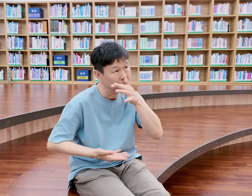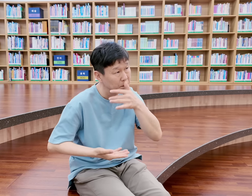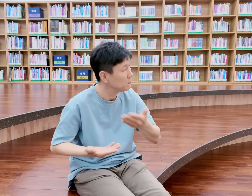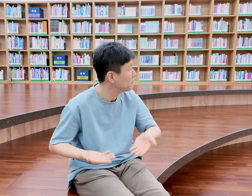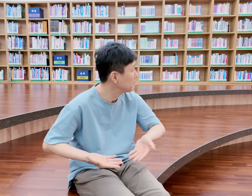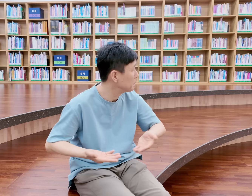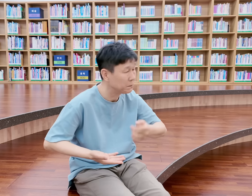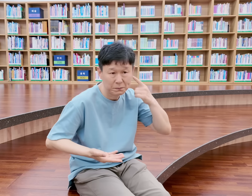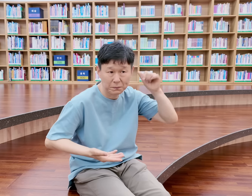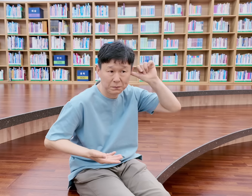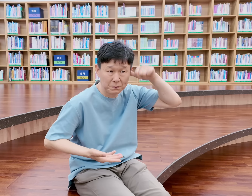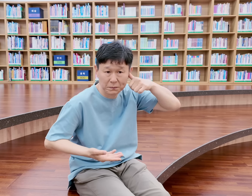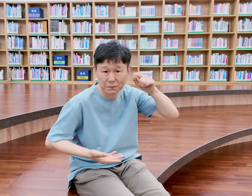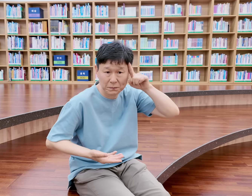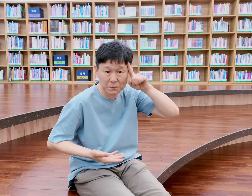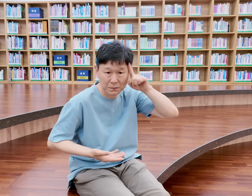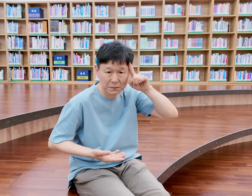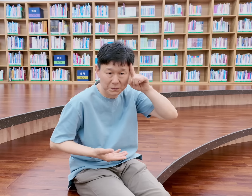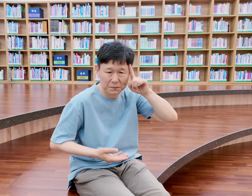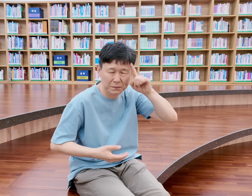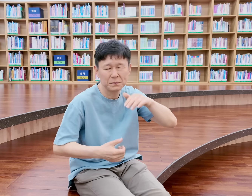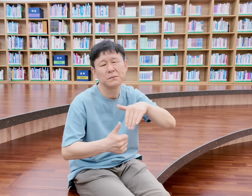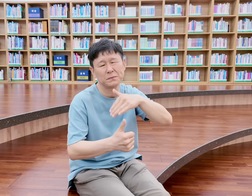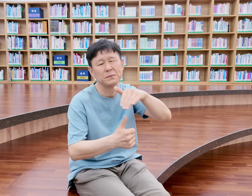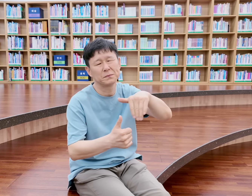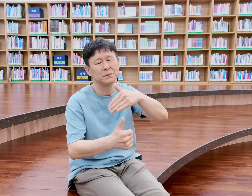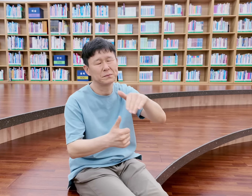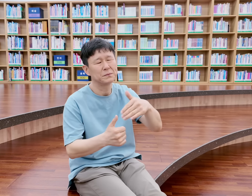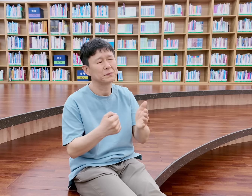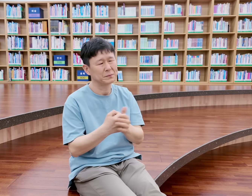especially when people chat a lot.